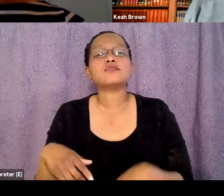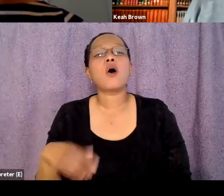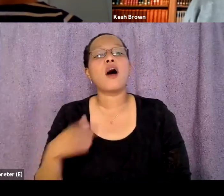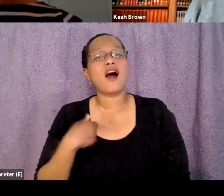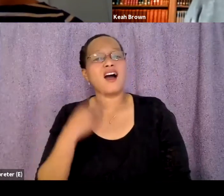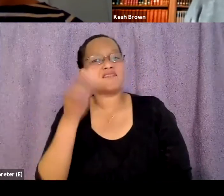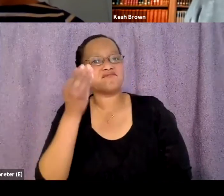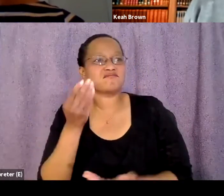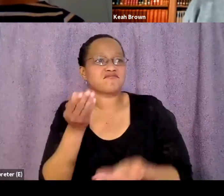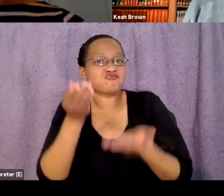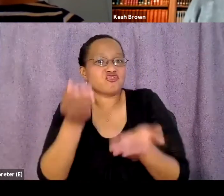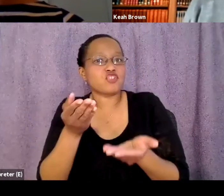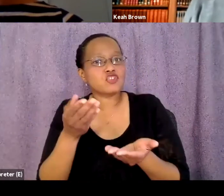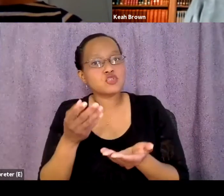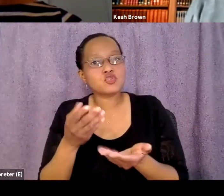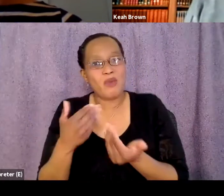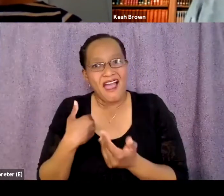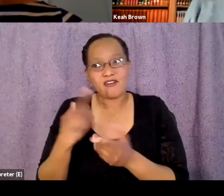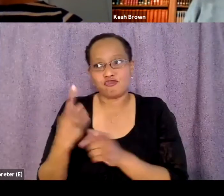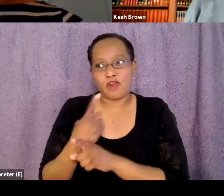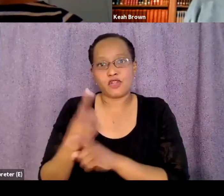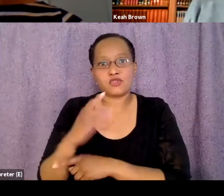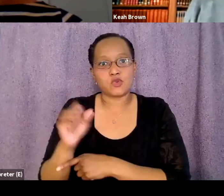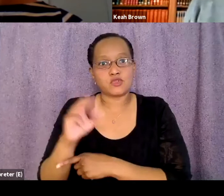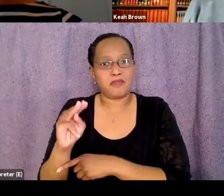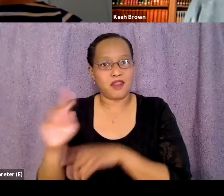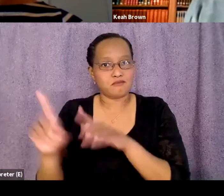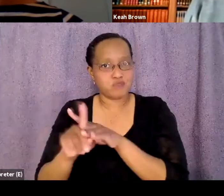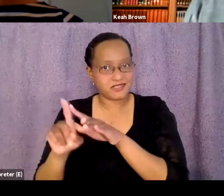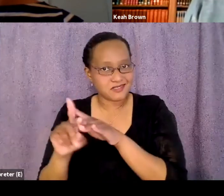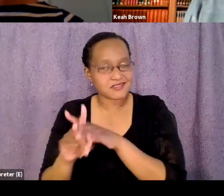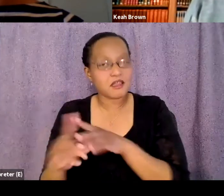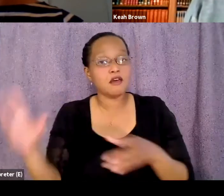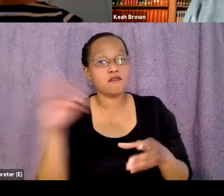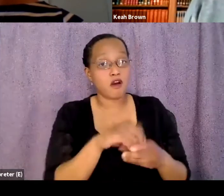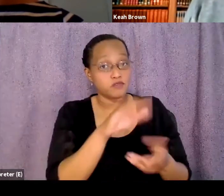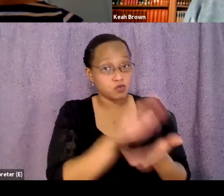that you have a steady social media presence try joining your school paper, and if you